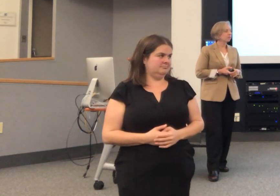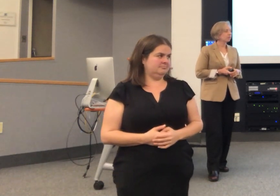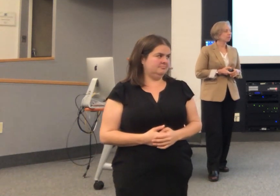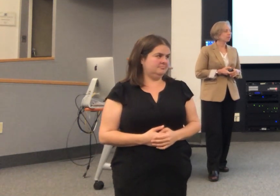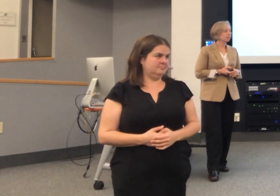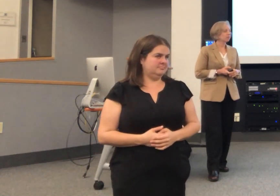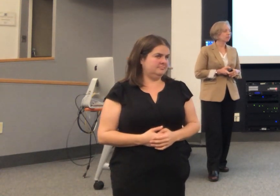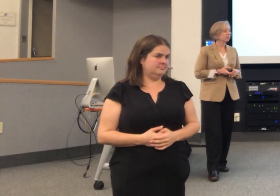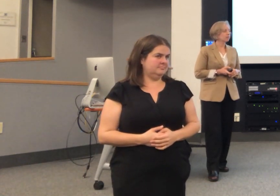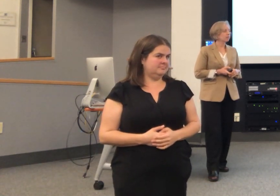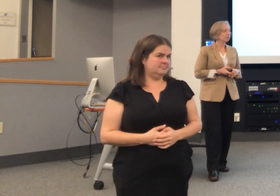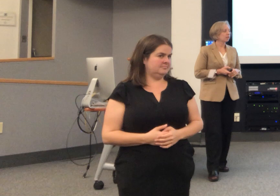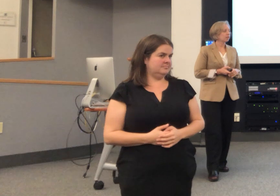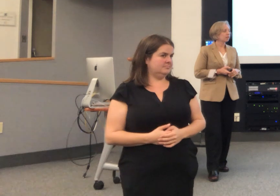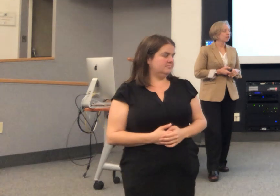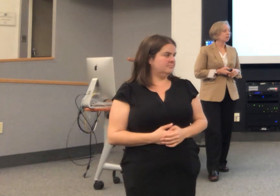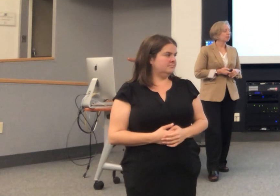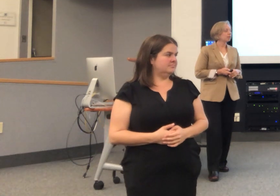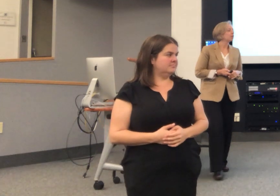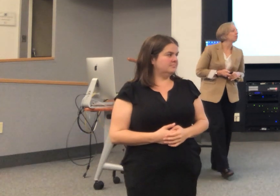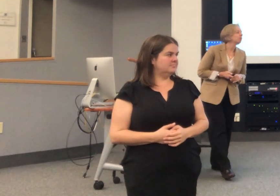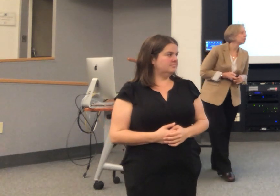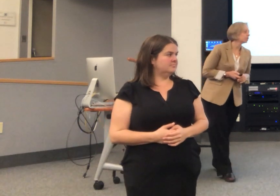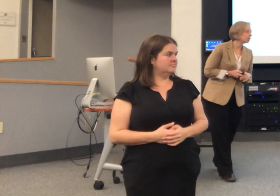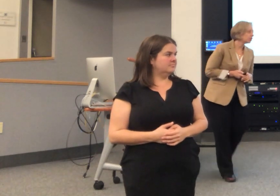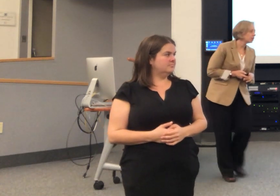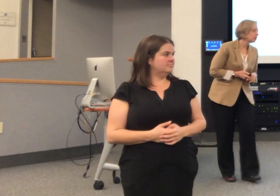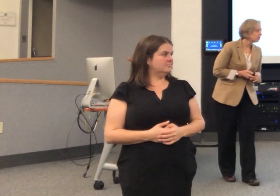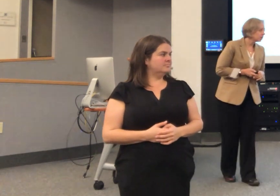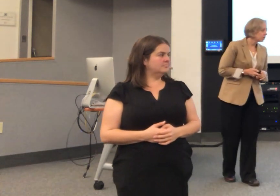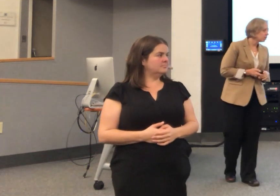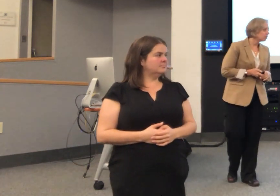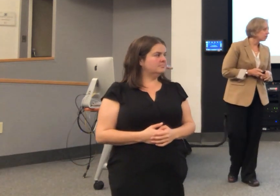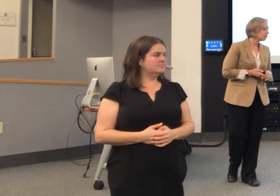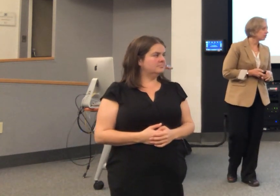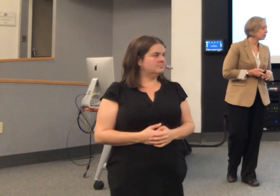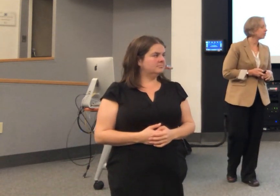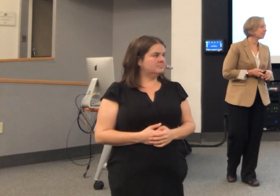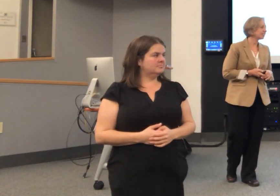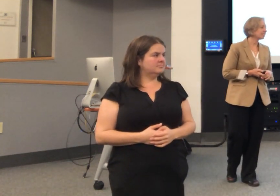in terms of a constant entering system? For example, every miz-real that I make